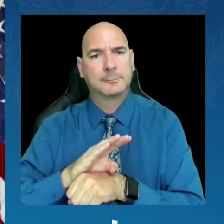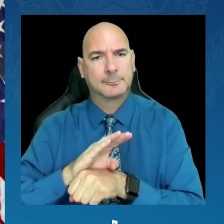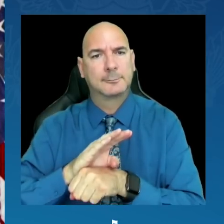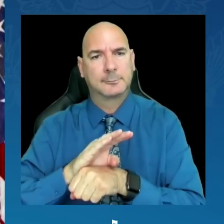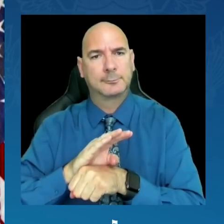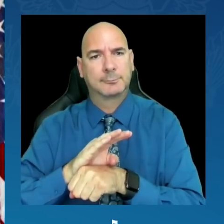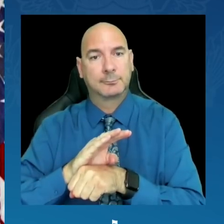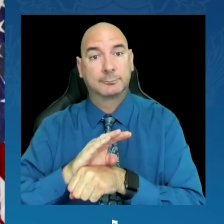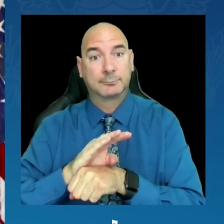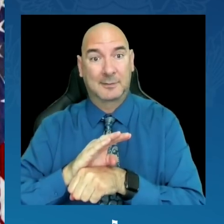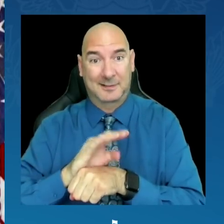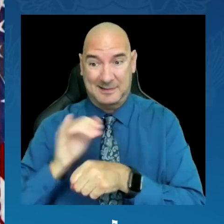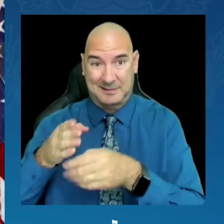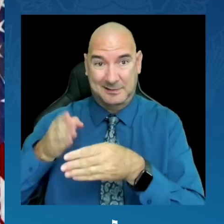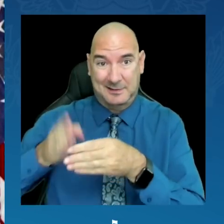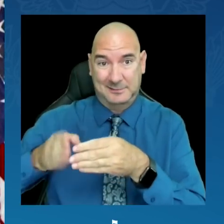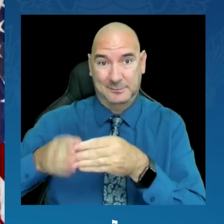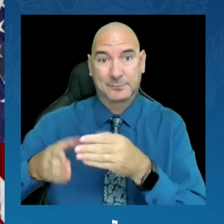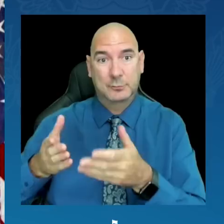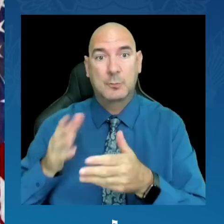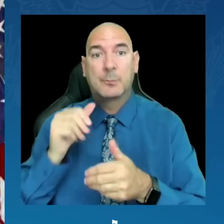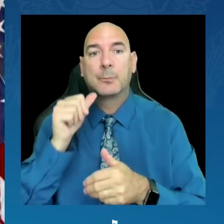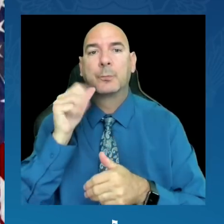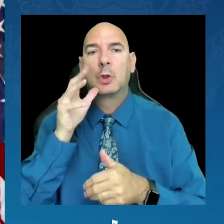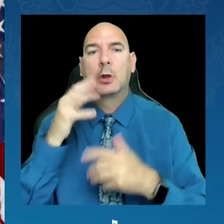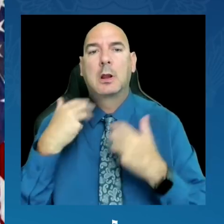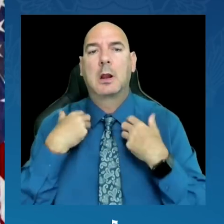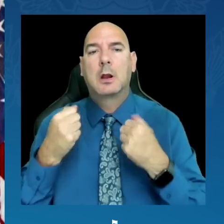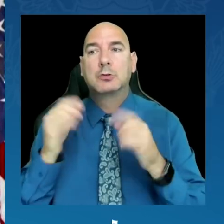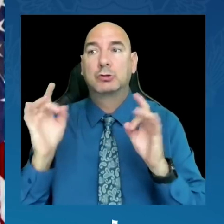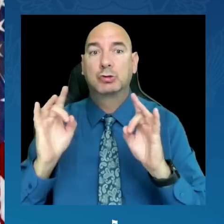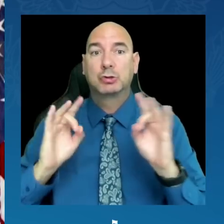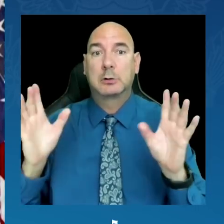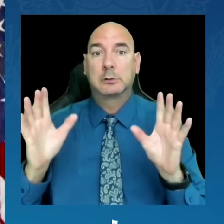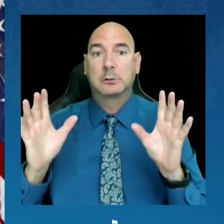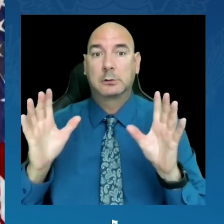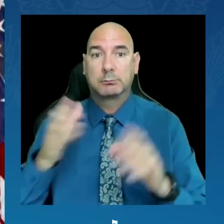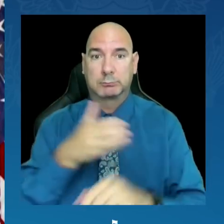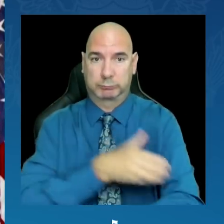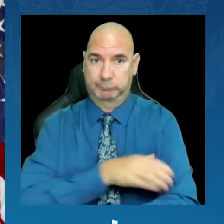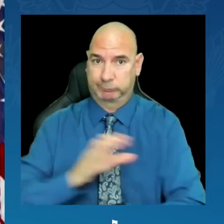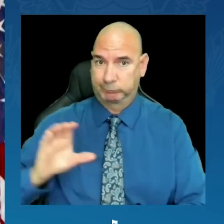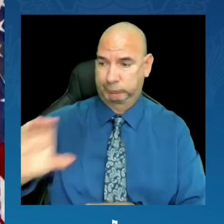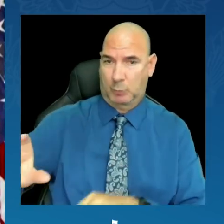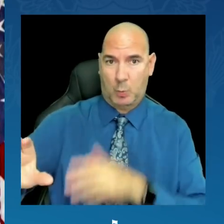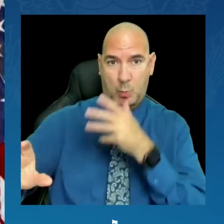and empower women throughout all stages of pregnancy delivery